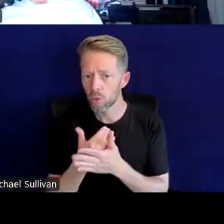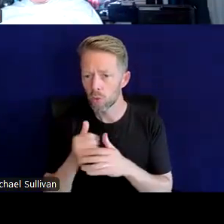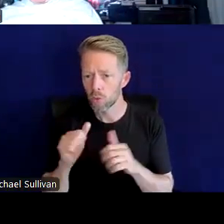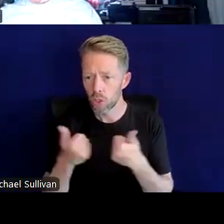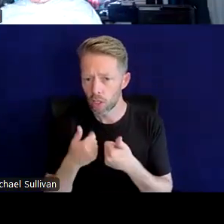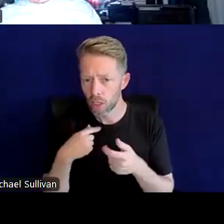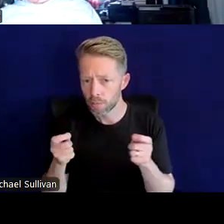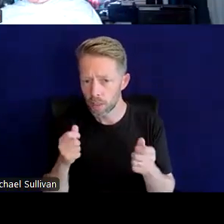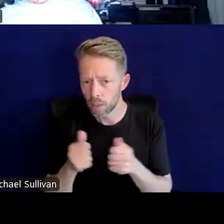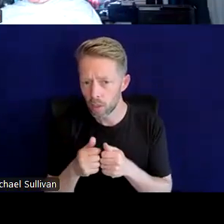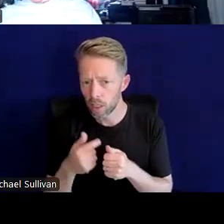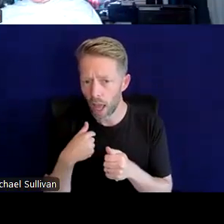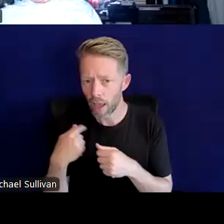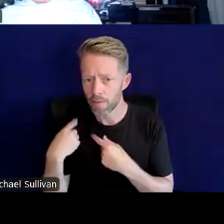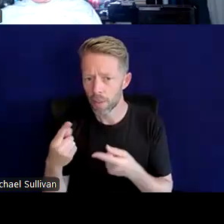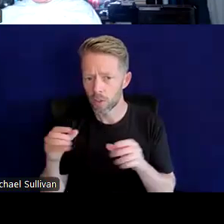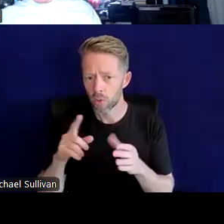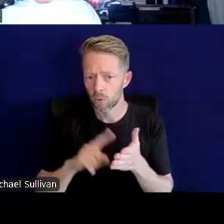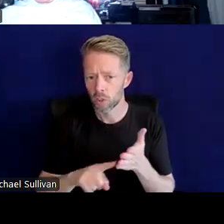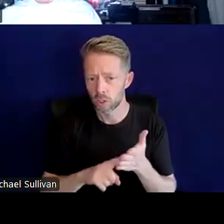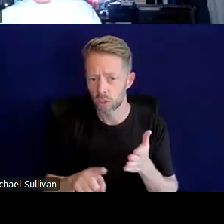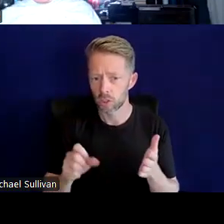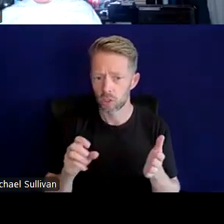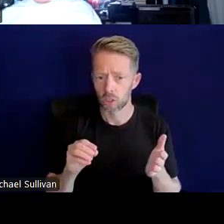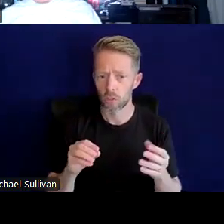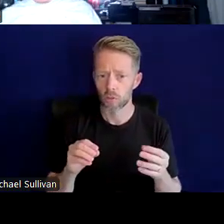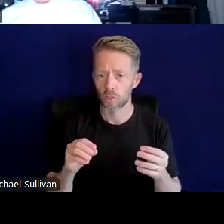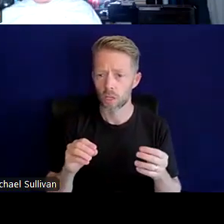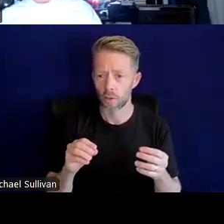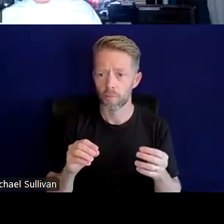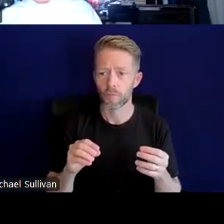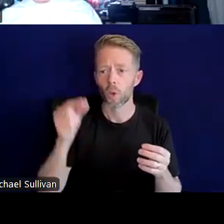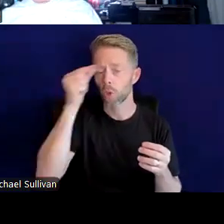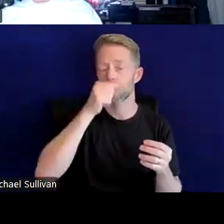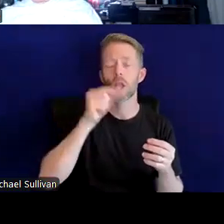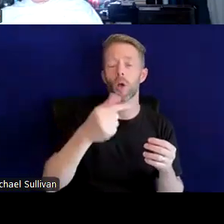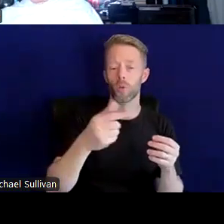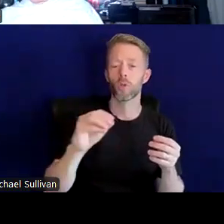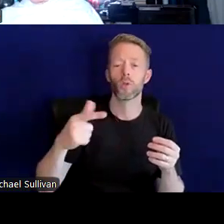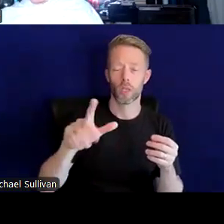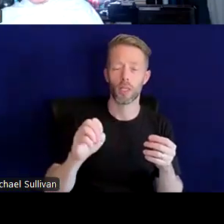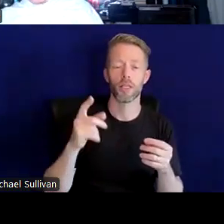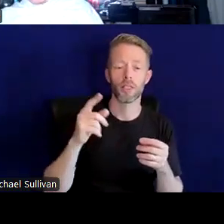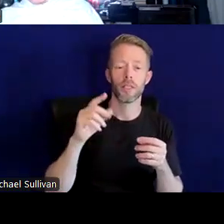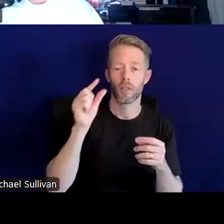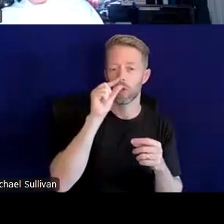that I'm dealing with and I've been doing research and so I'm looking to both, I don't really